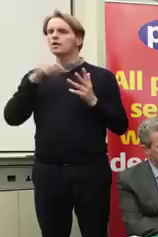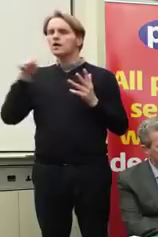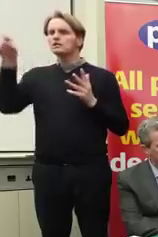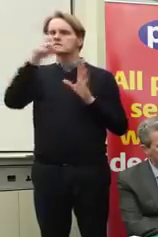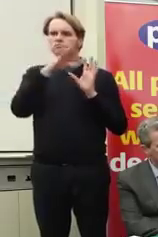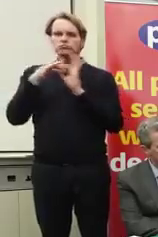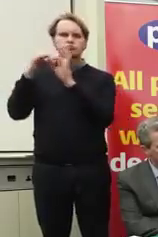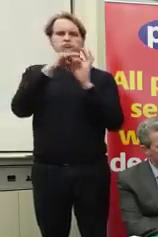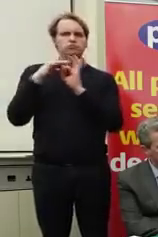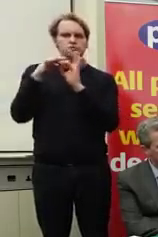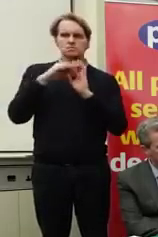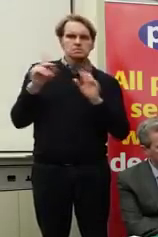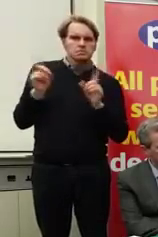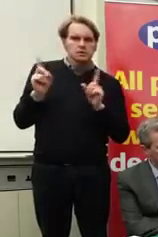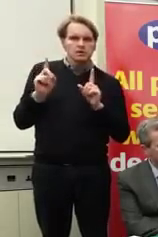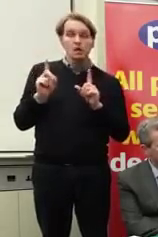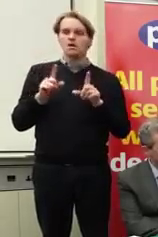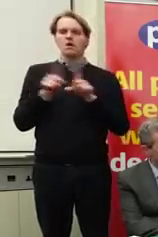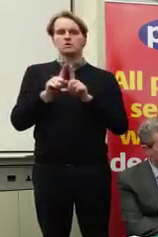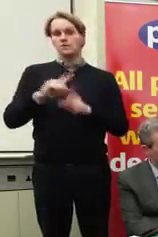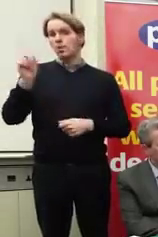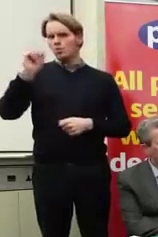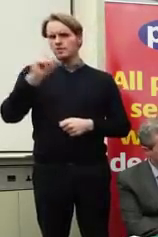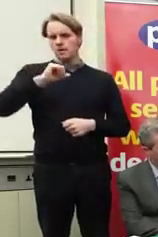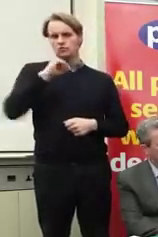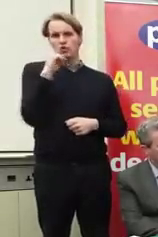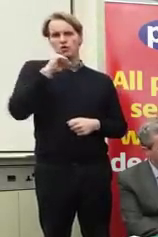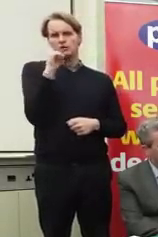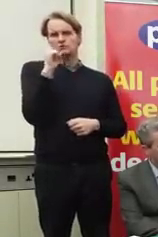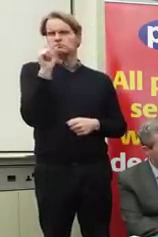the policy in Scotland about how that affects our campaign, so would you like